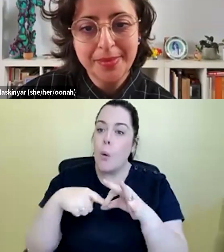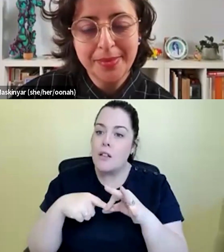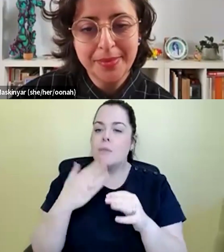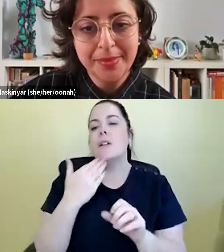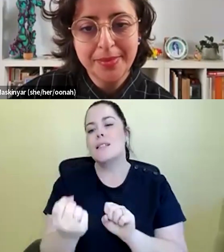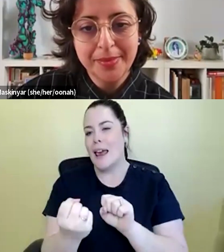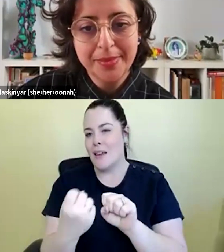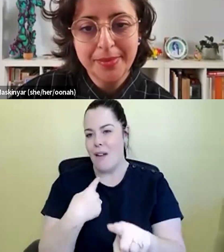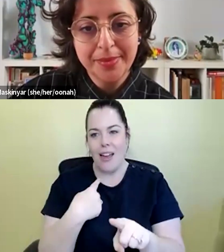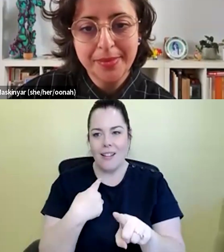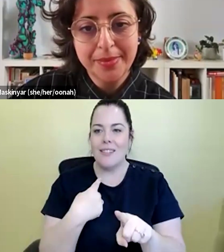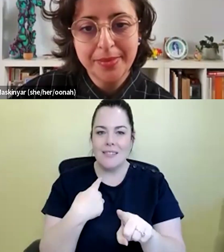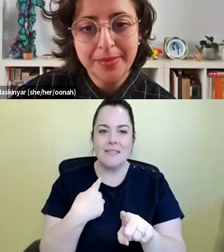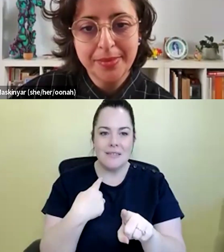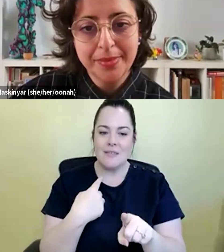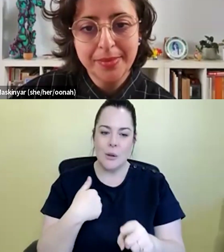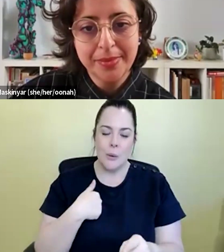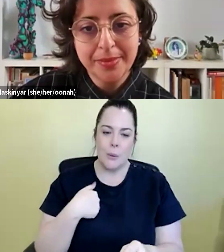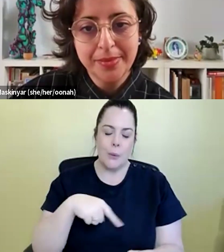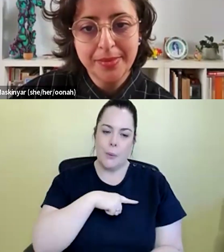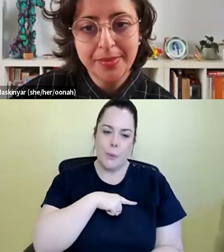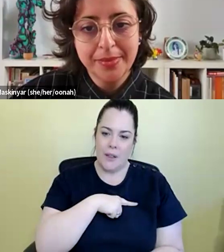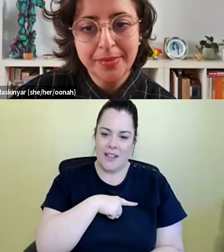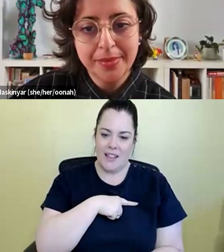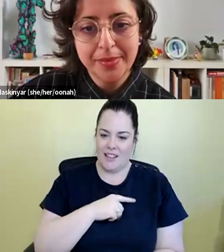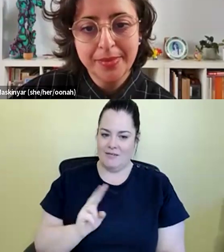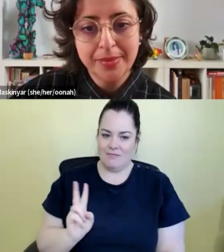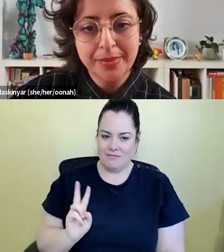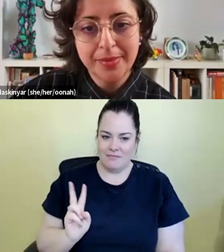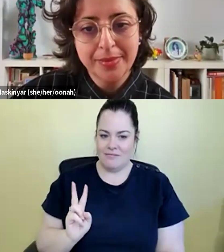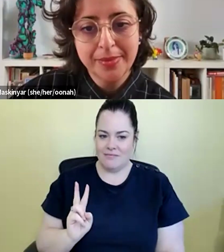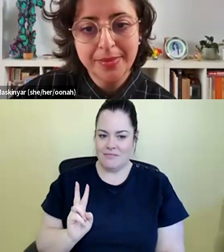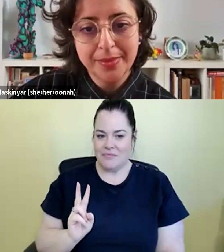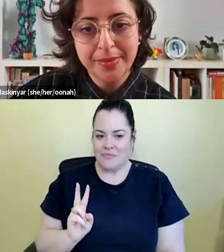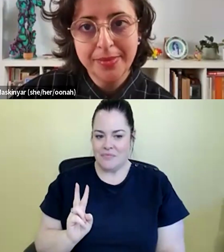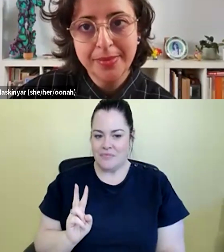are more than happy — Niwa and I, to mean is going on holiday, but Niwa and I have carved out the